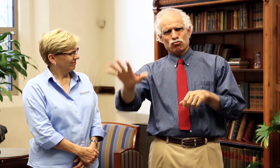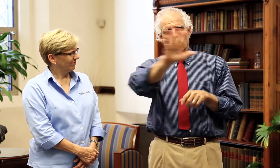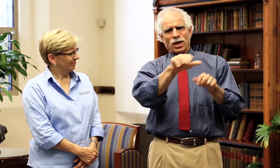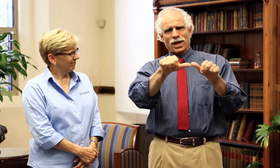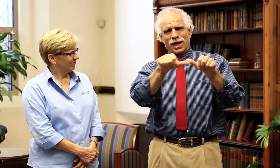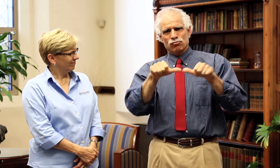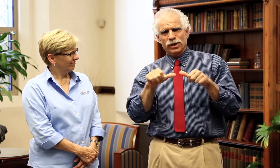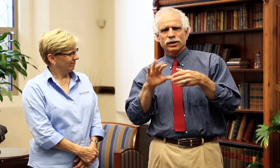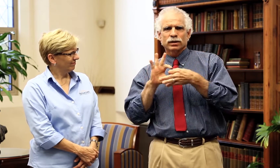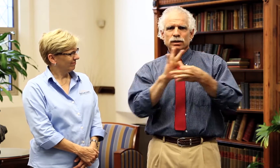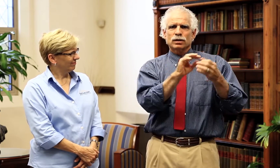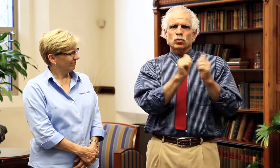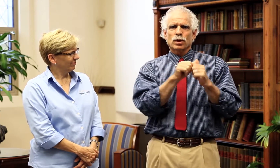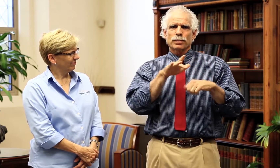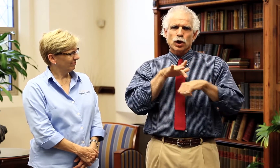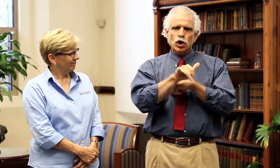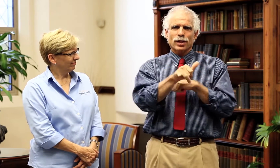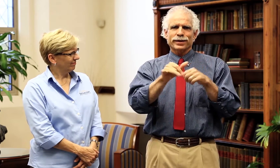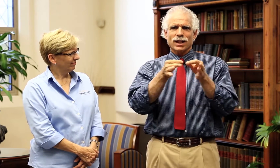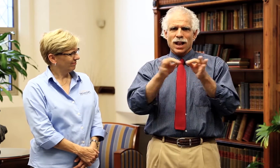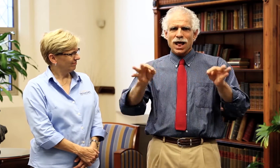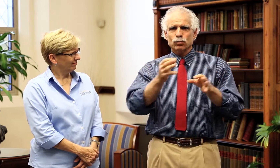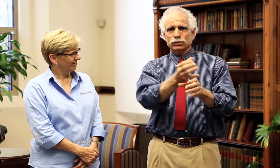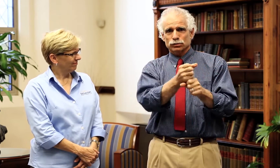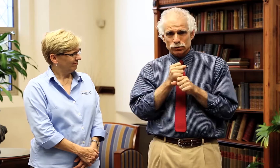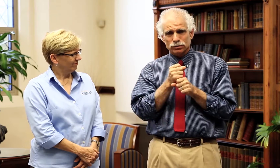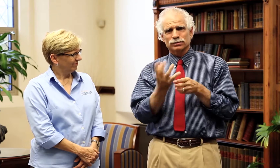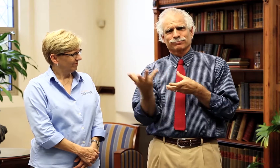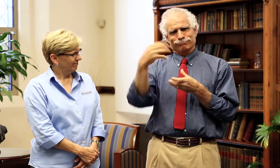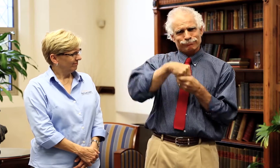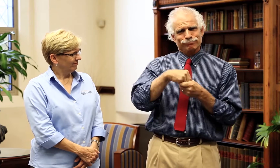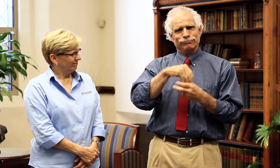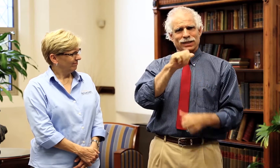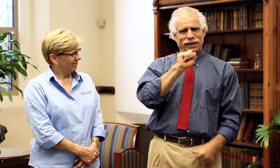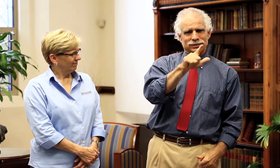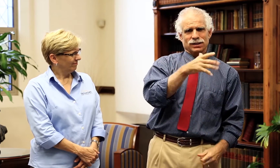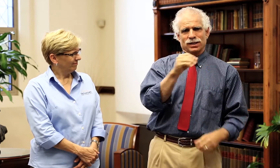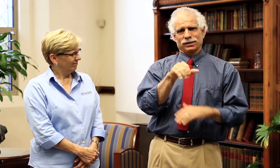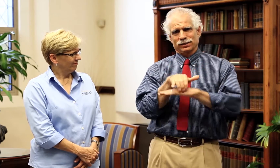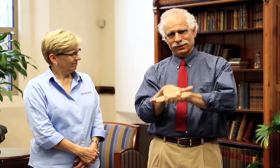on what is happening in your region regarding language acquisition practices inclusive of both ASL and English.